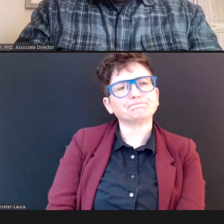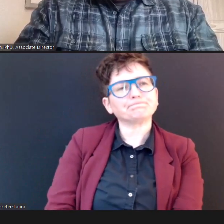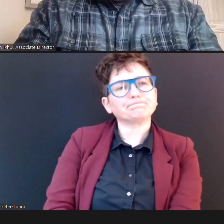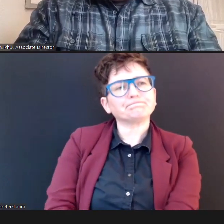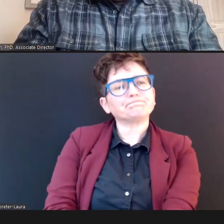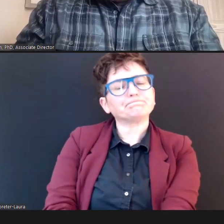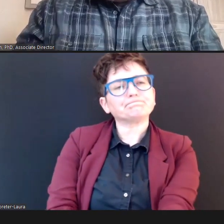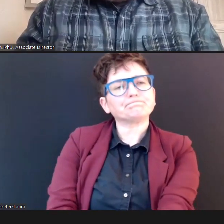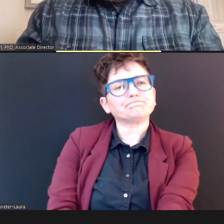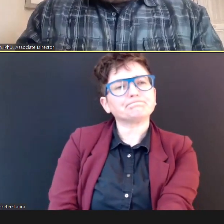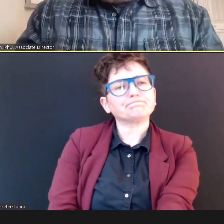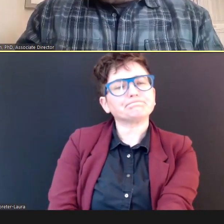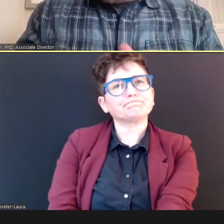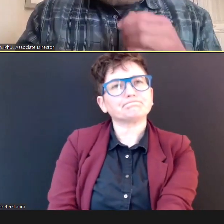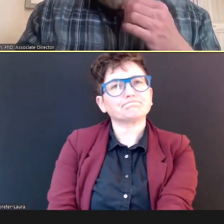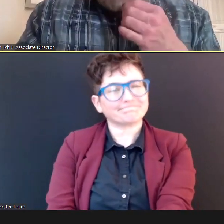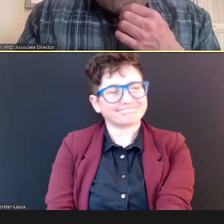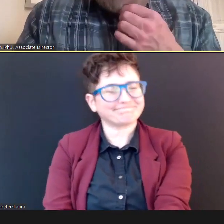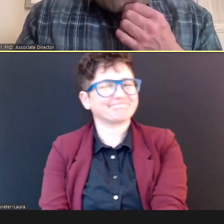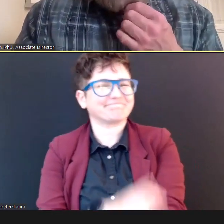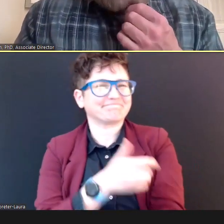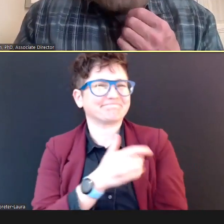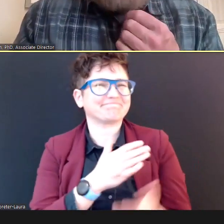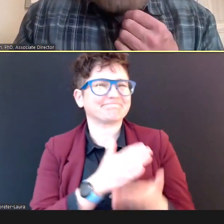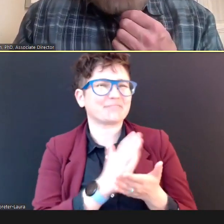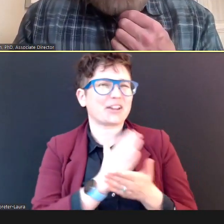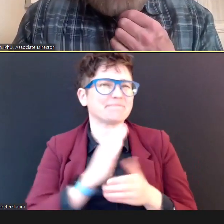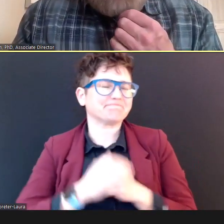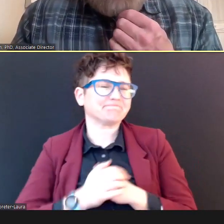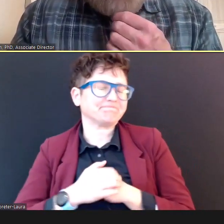first all right